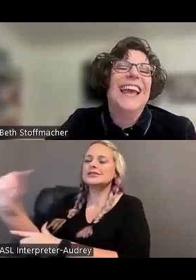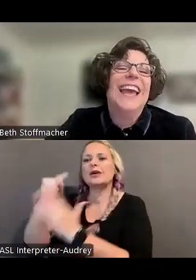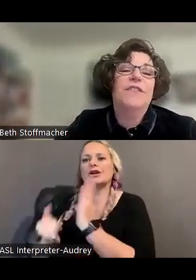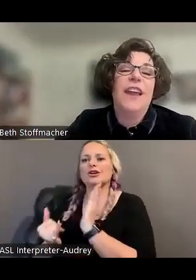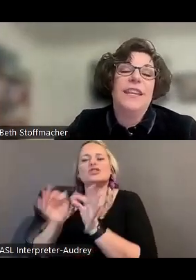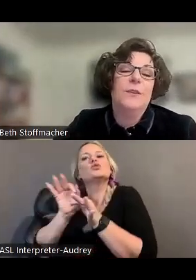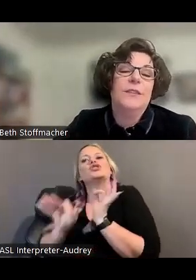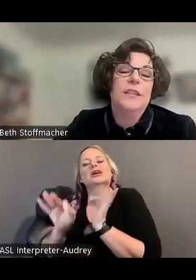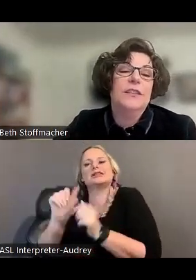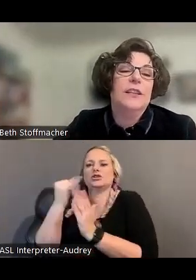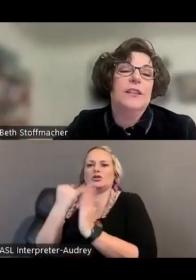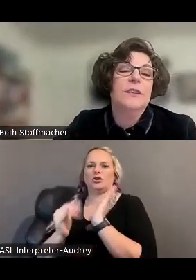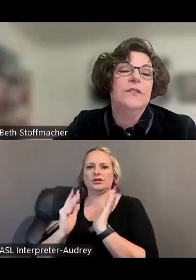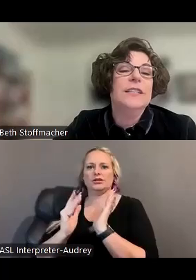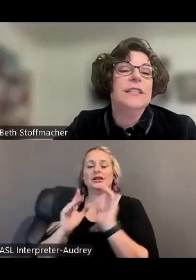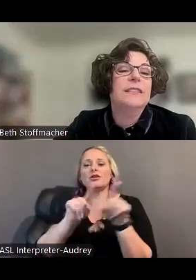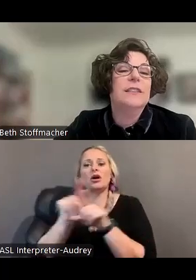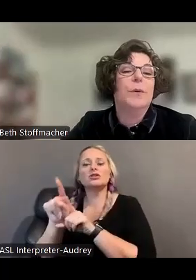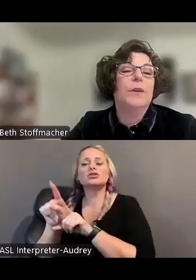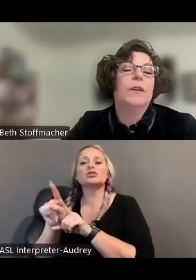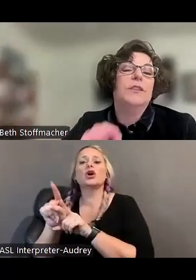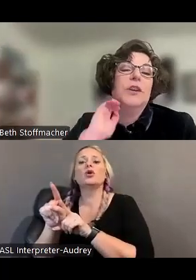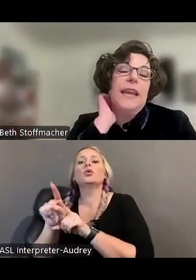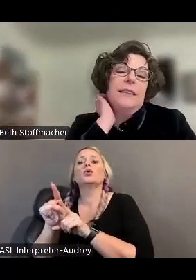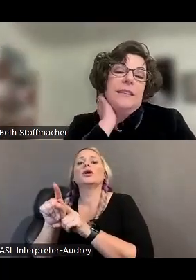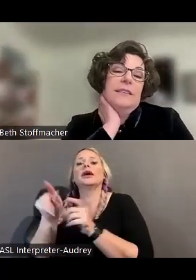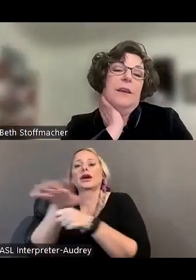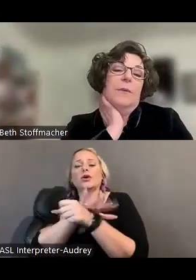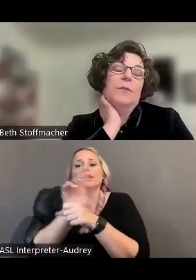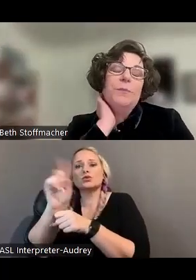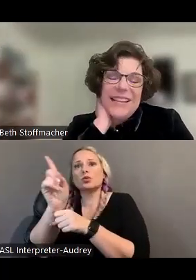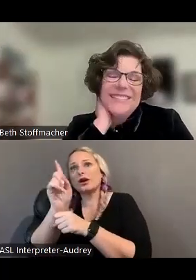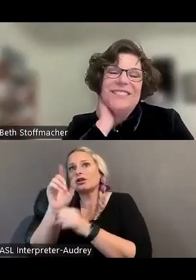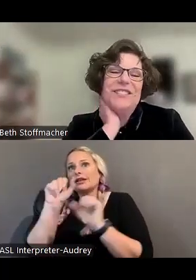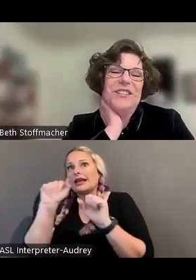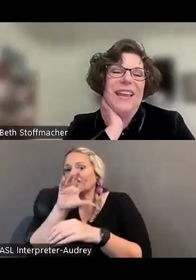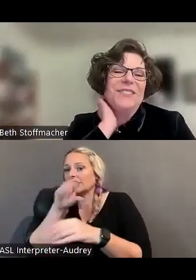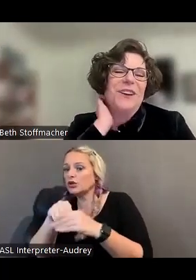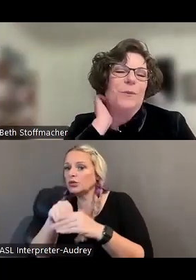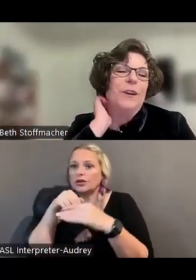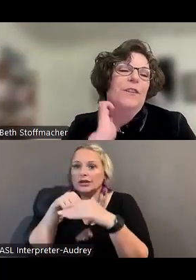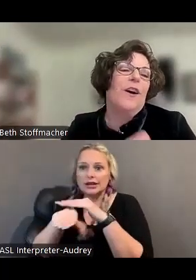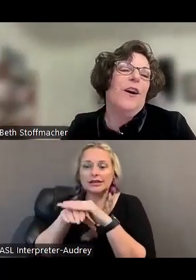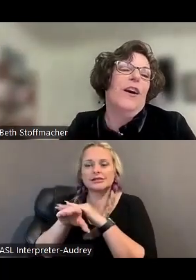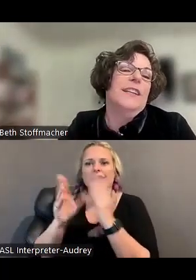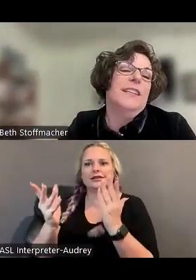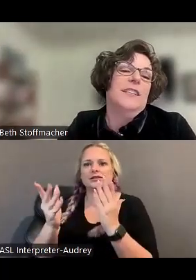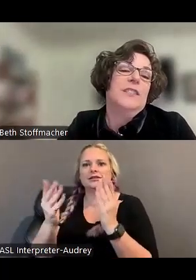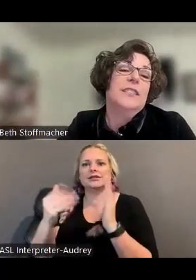and venues such as inclusive, accessible places to showcase artwork for all artists such as